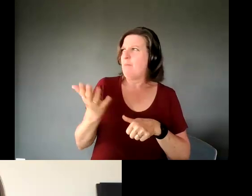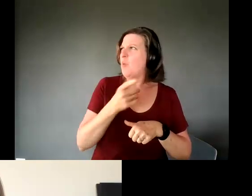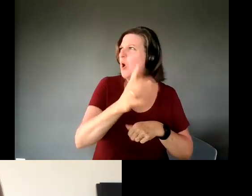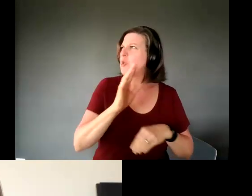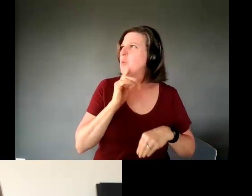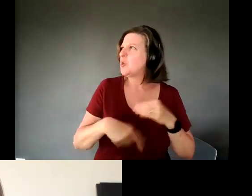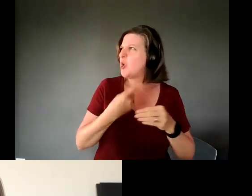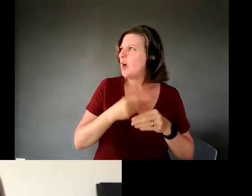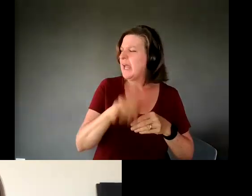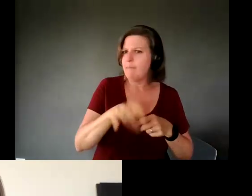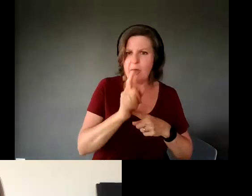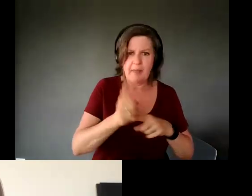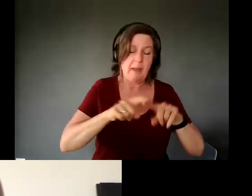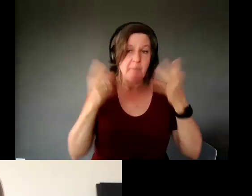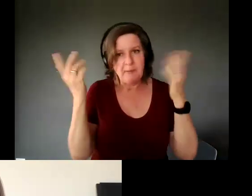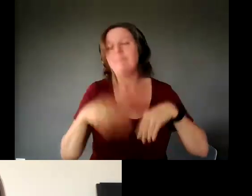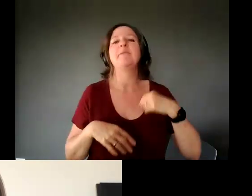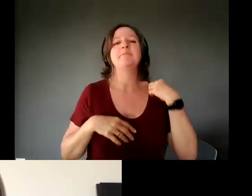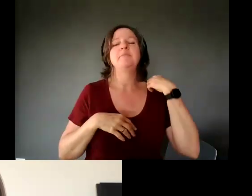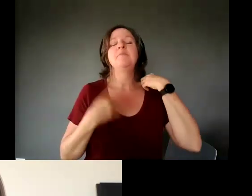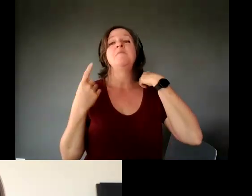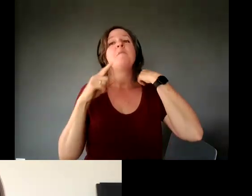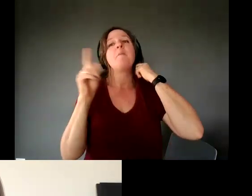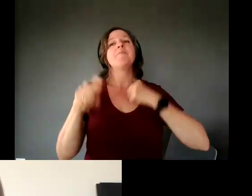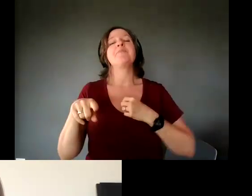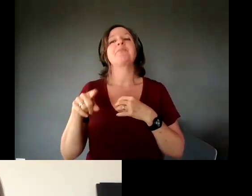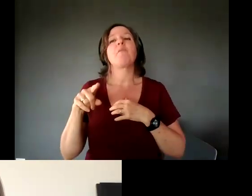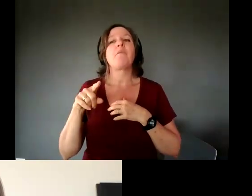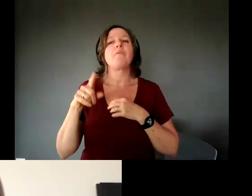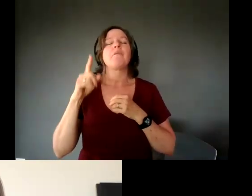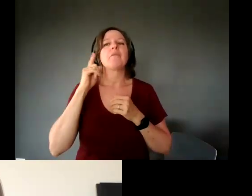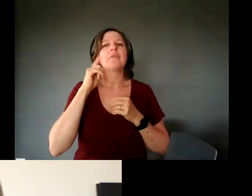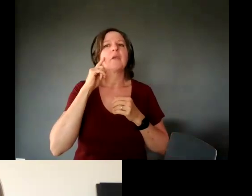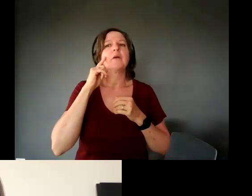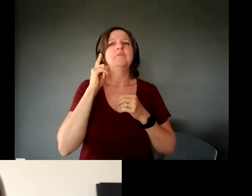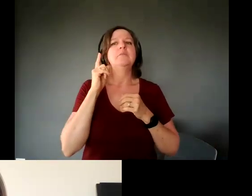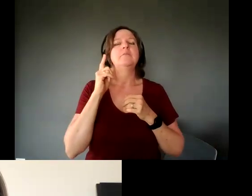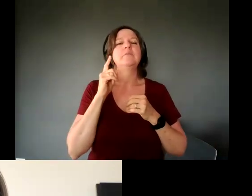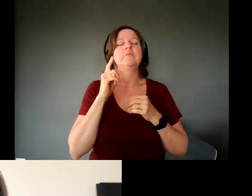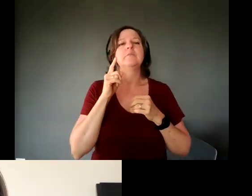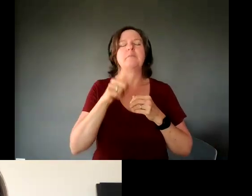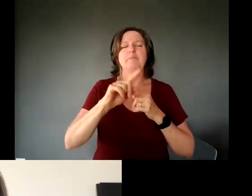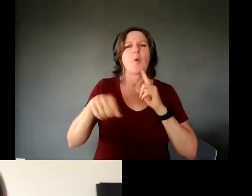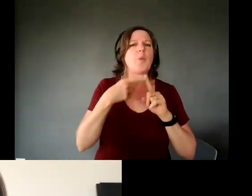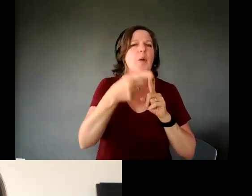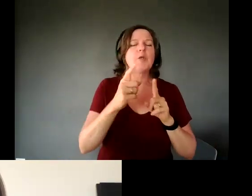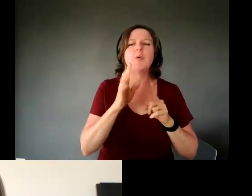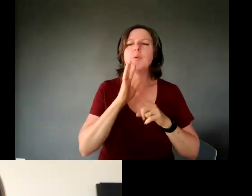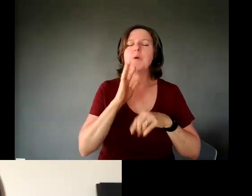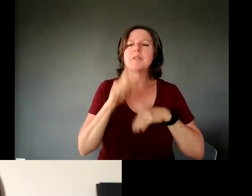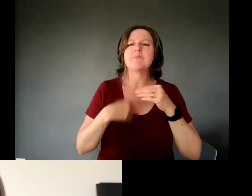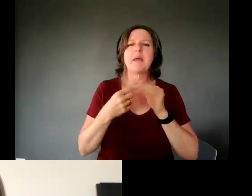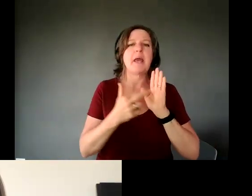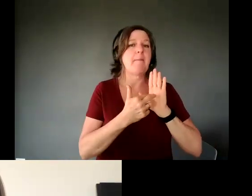But one of the questions and I think this was when you were speaking about representation,